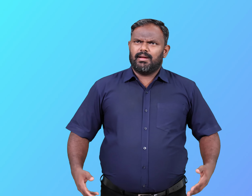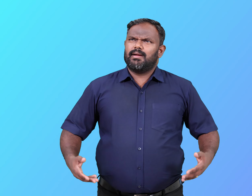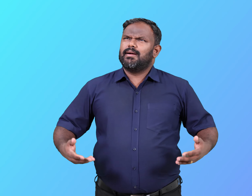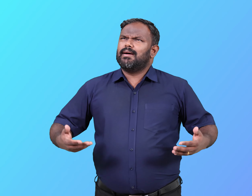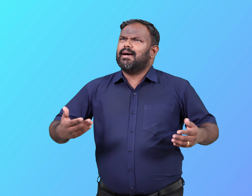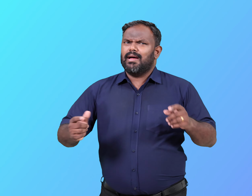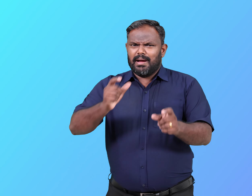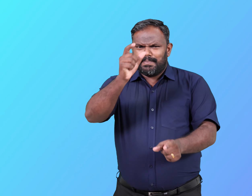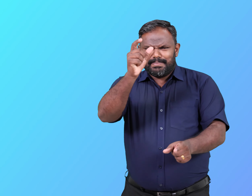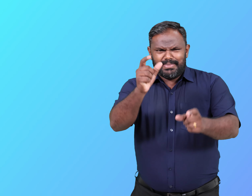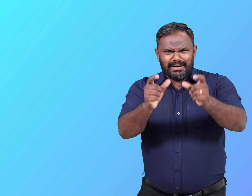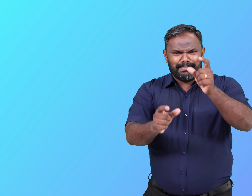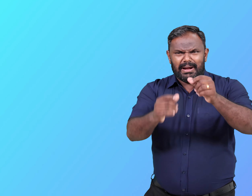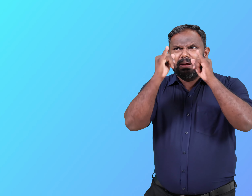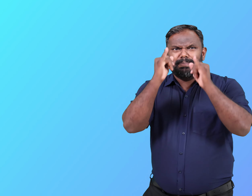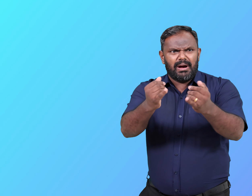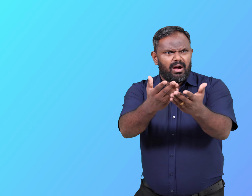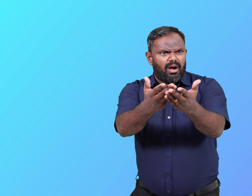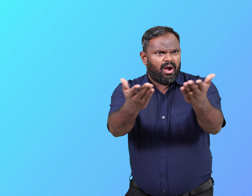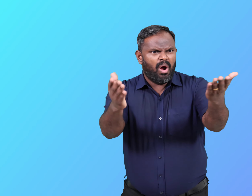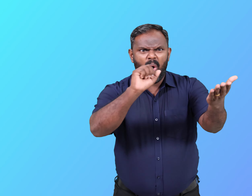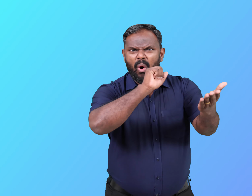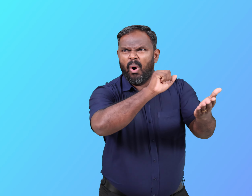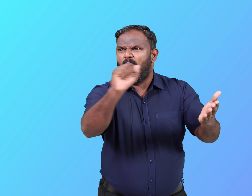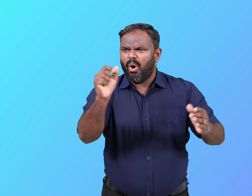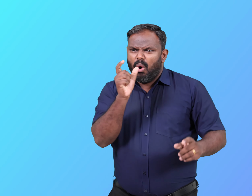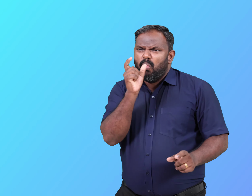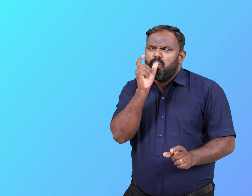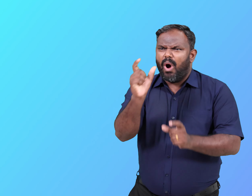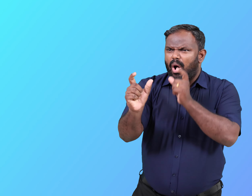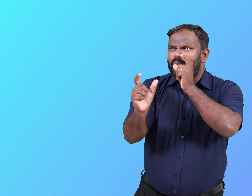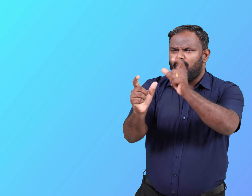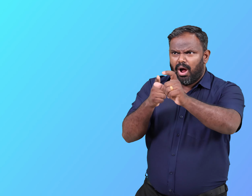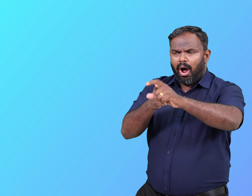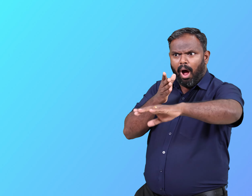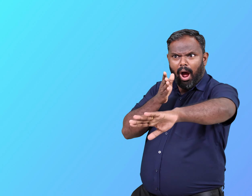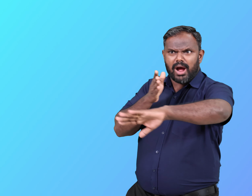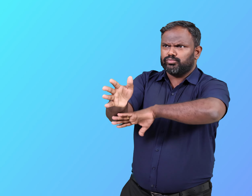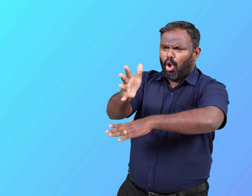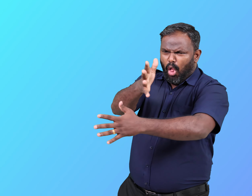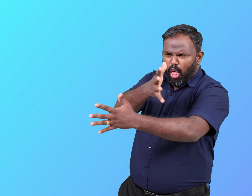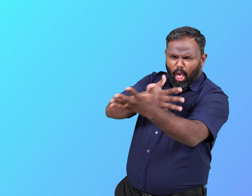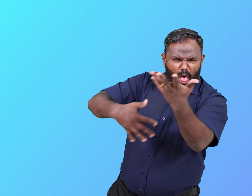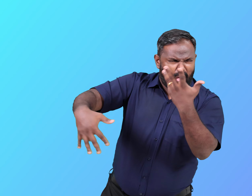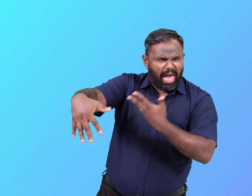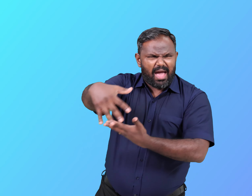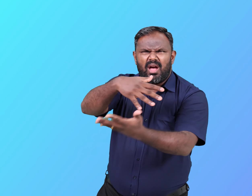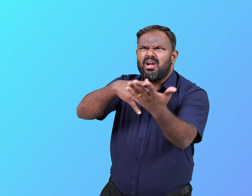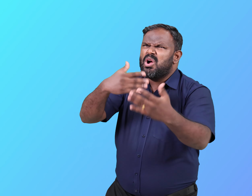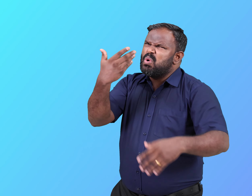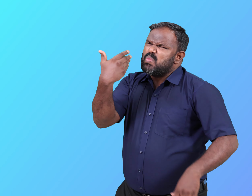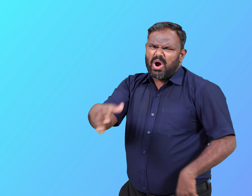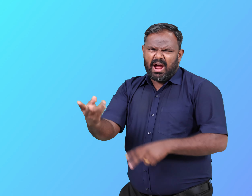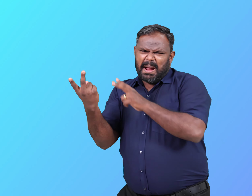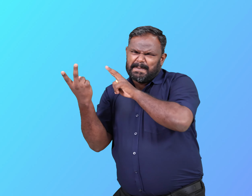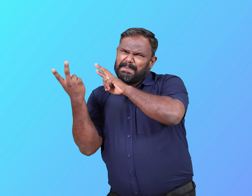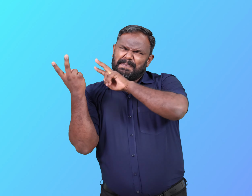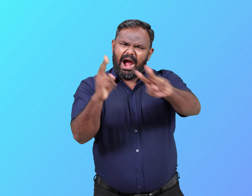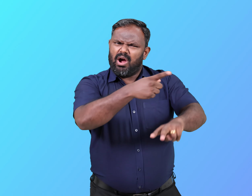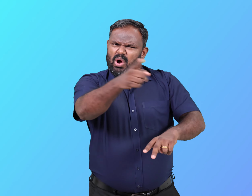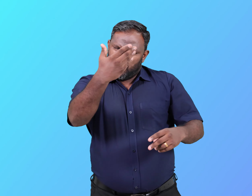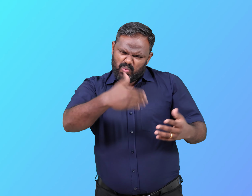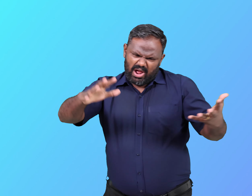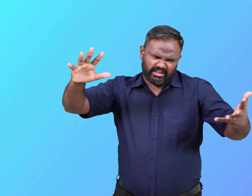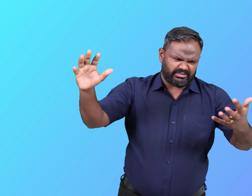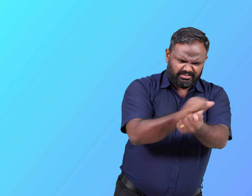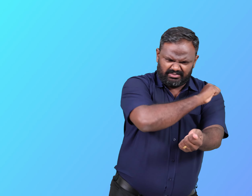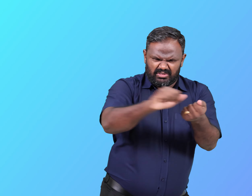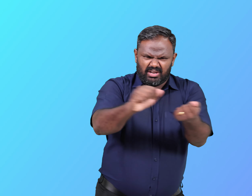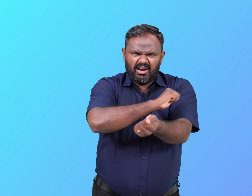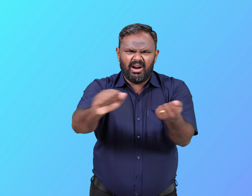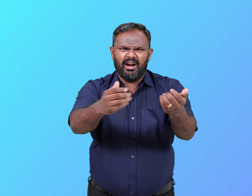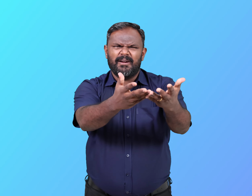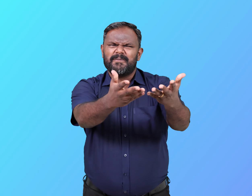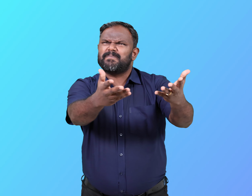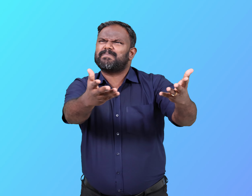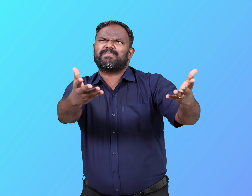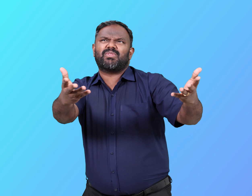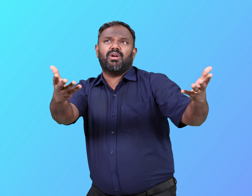He will use their own words against them, and they will be destroyed.